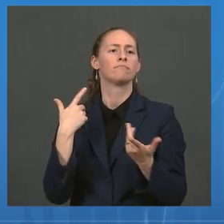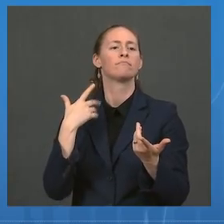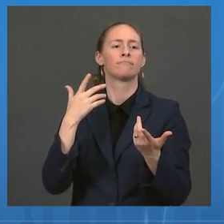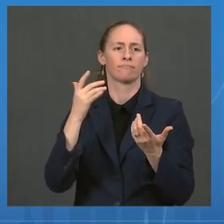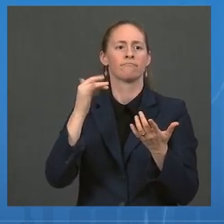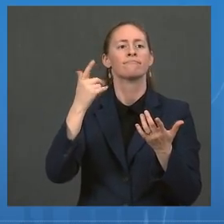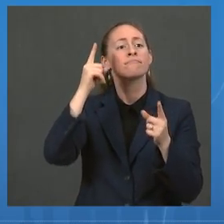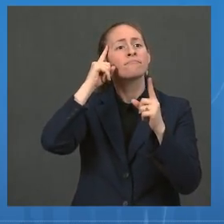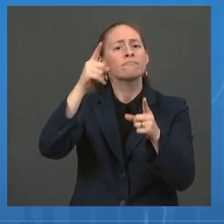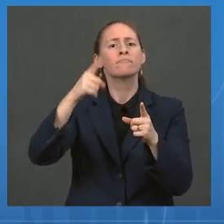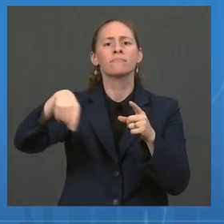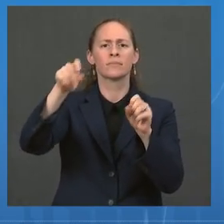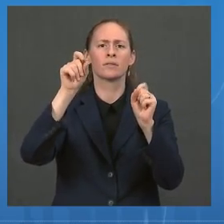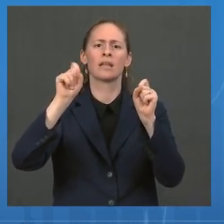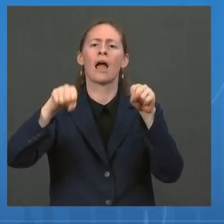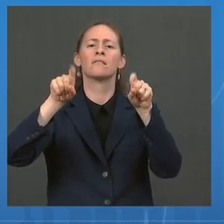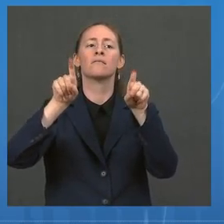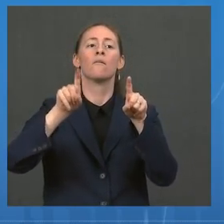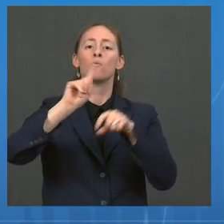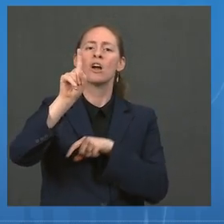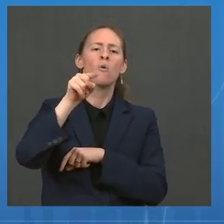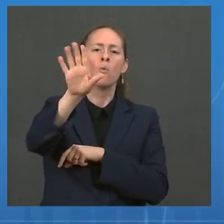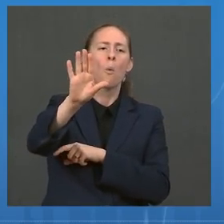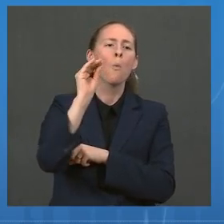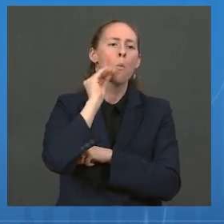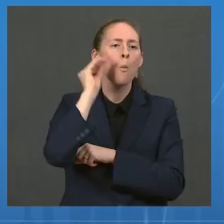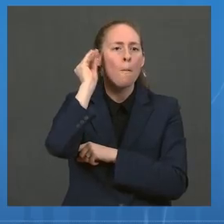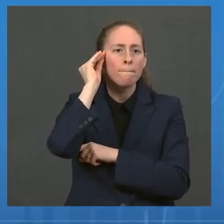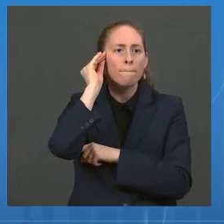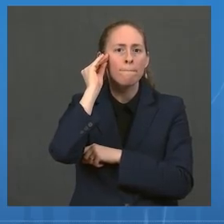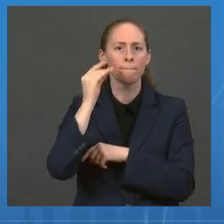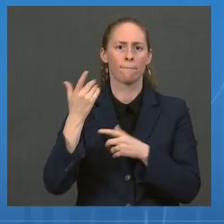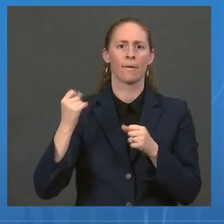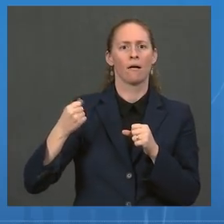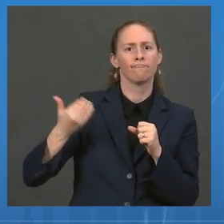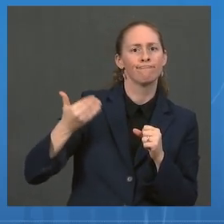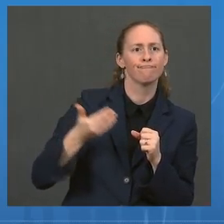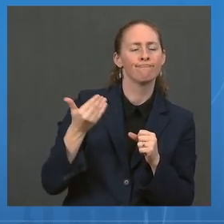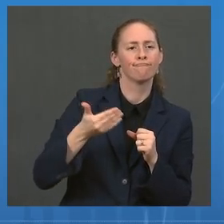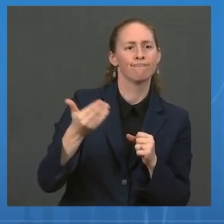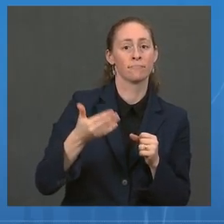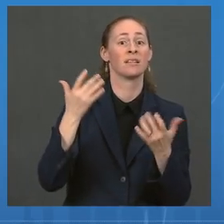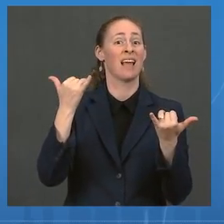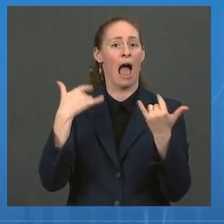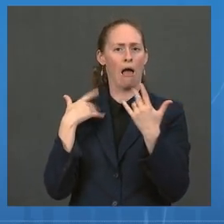As the innovation allowed for at-home testing to be approved earlier this year, more and more tests have come to market,